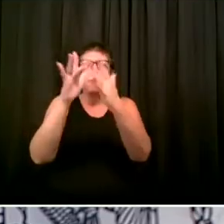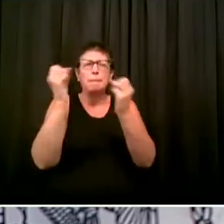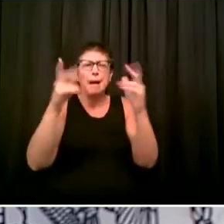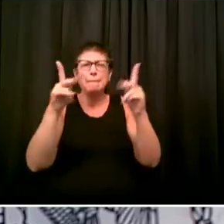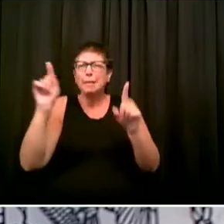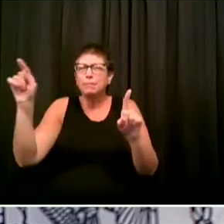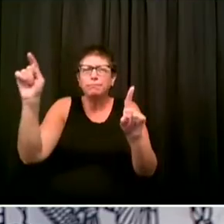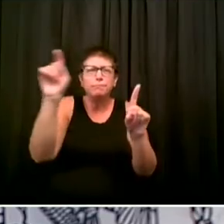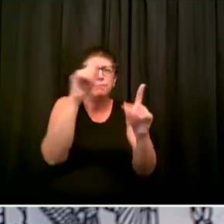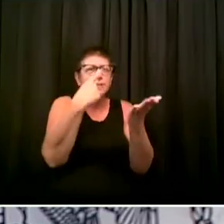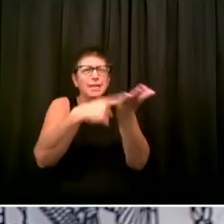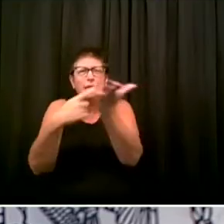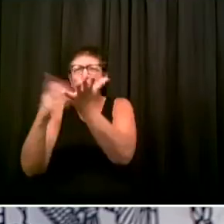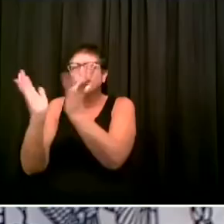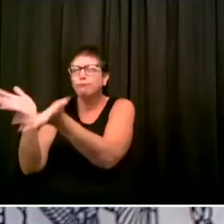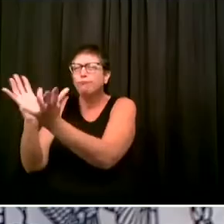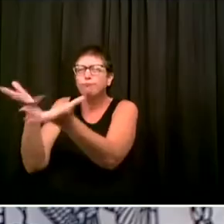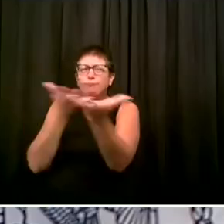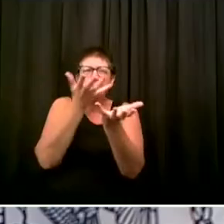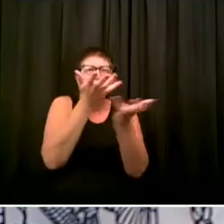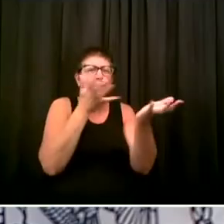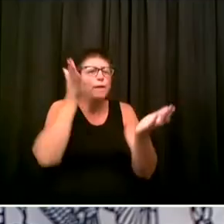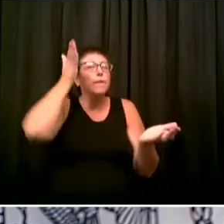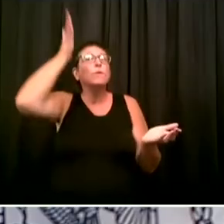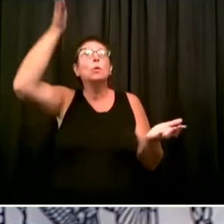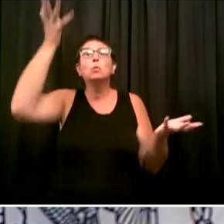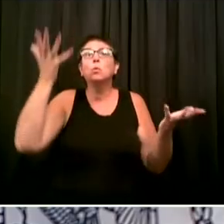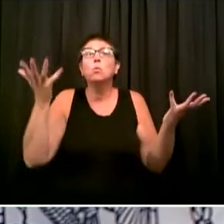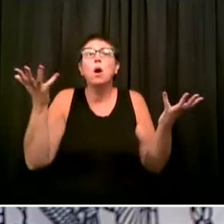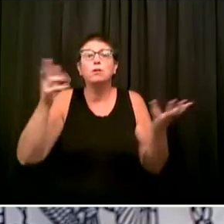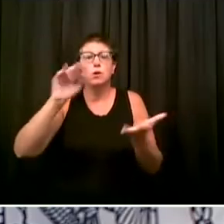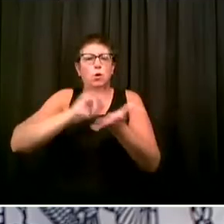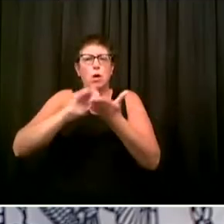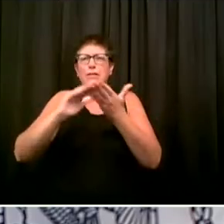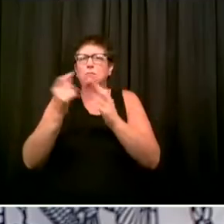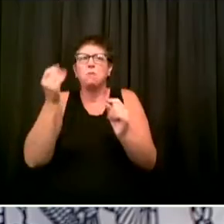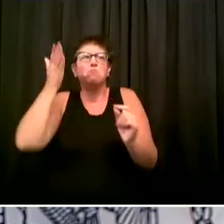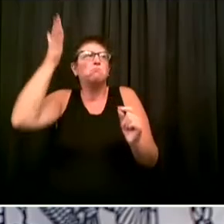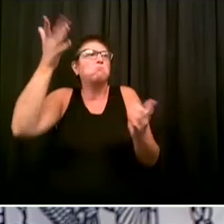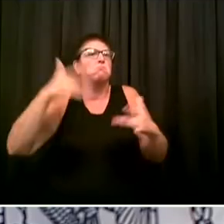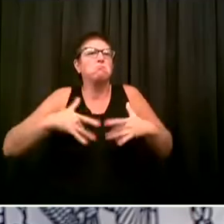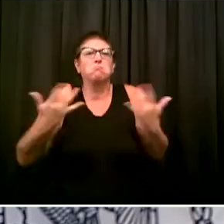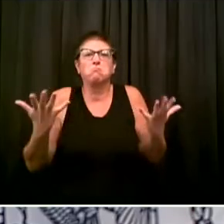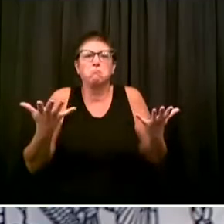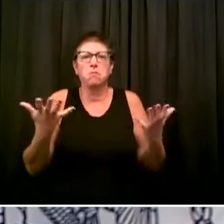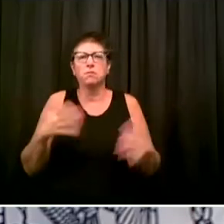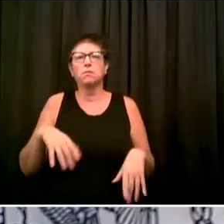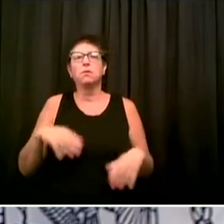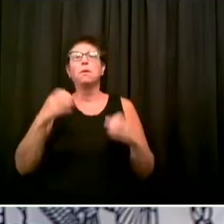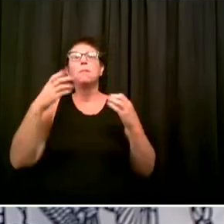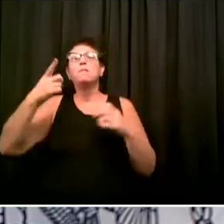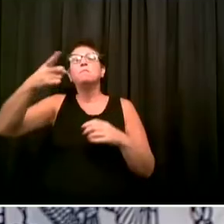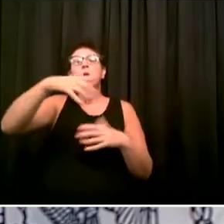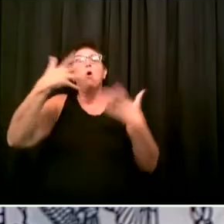IT IS INTERESTING I TALKED TO SO MANY NEW YORKERS WHAT THEY THINK WILL HAPPEN IN E TH